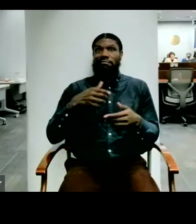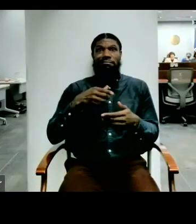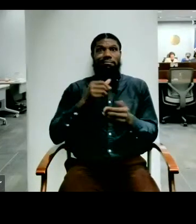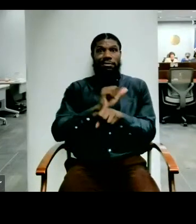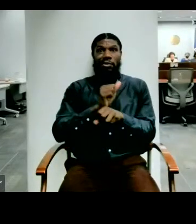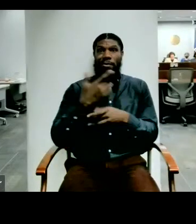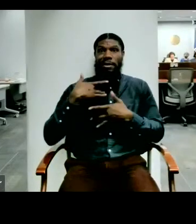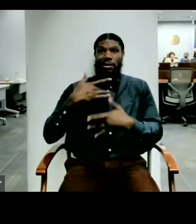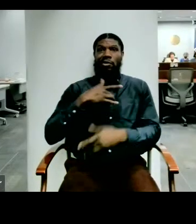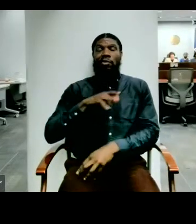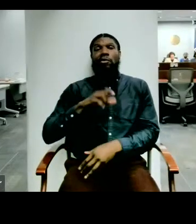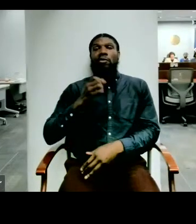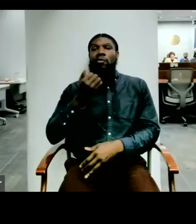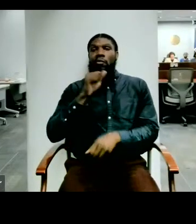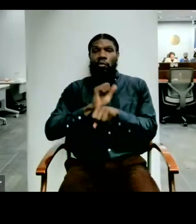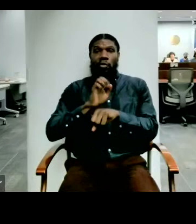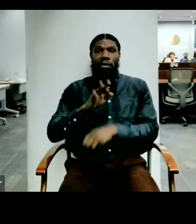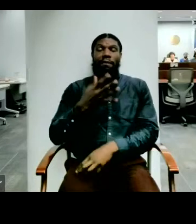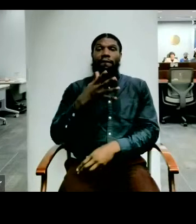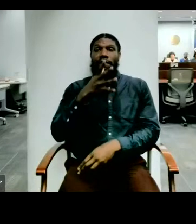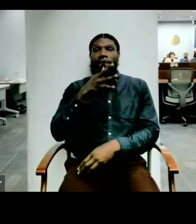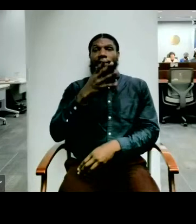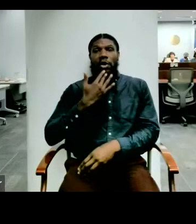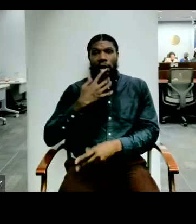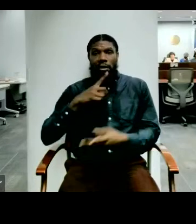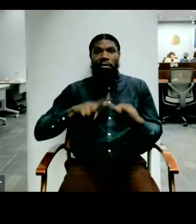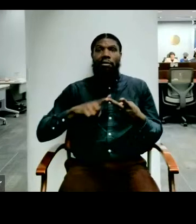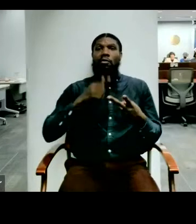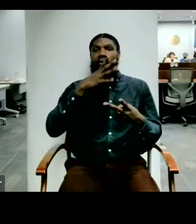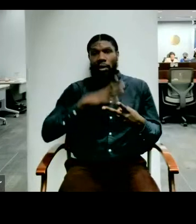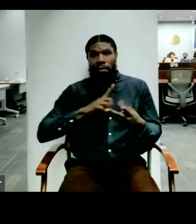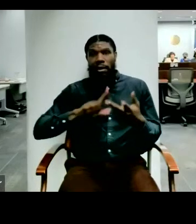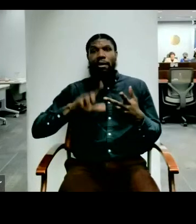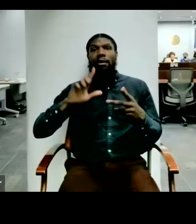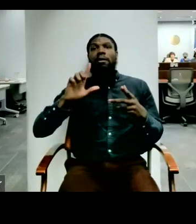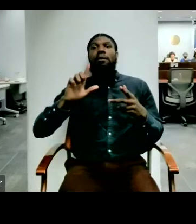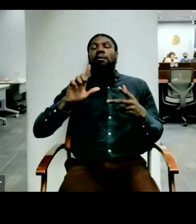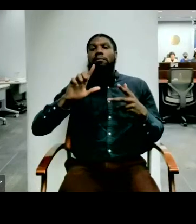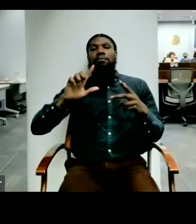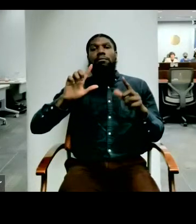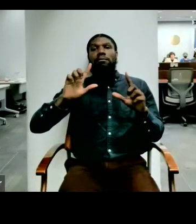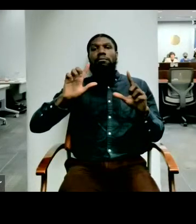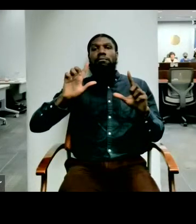of workers with disabilities and LGTBQ workers as well because of occupational segregation.